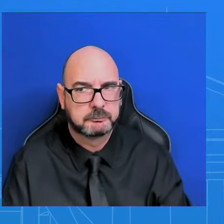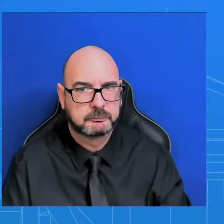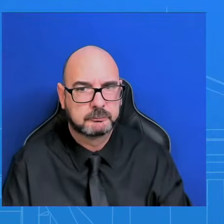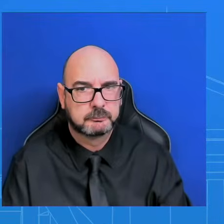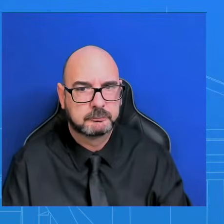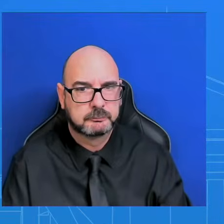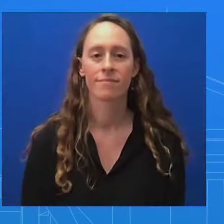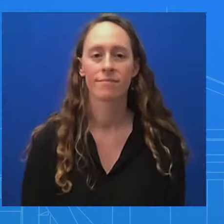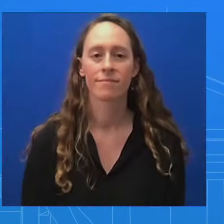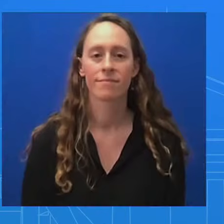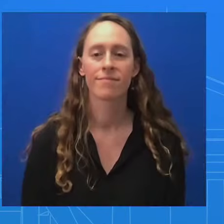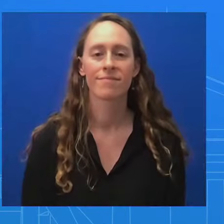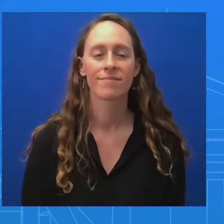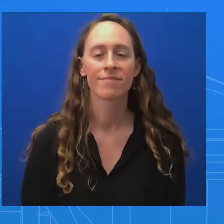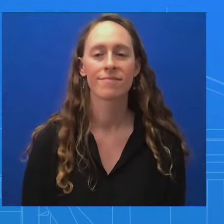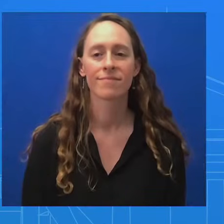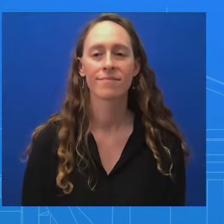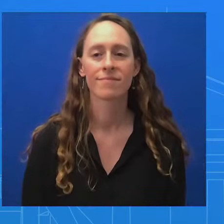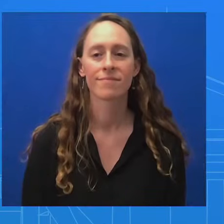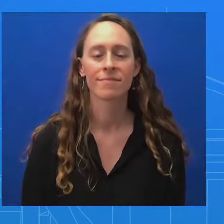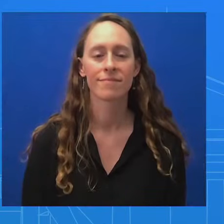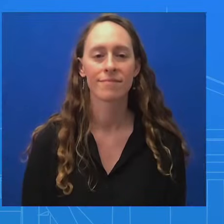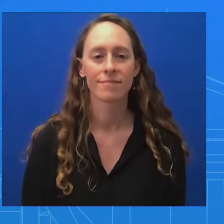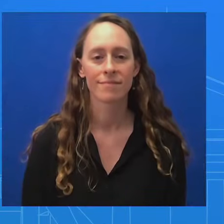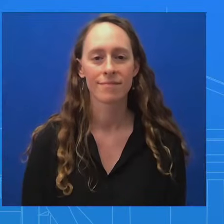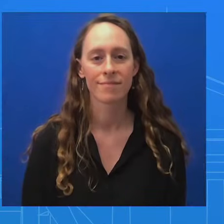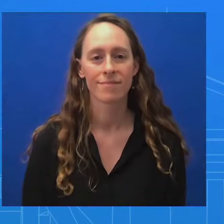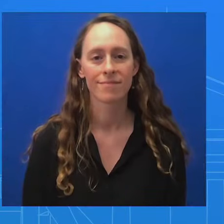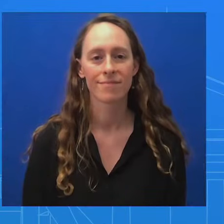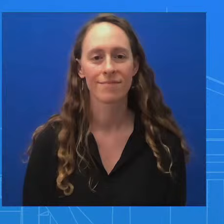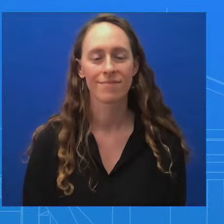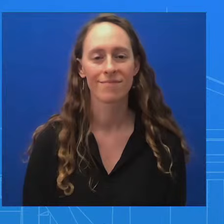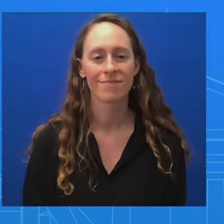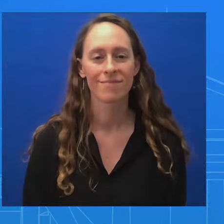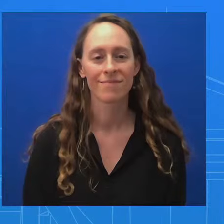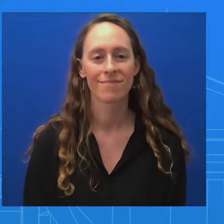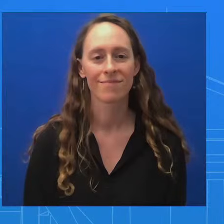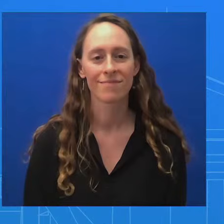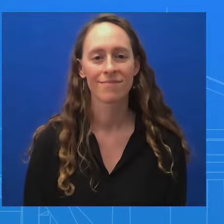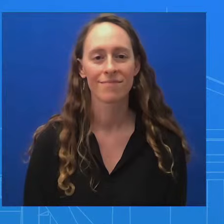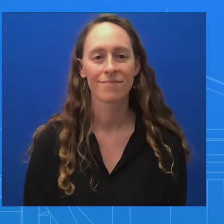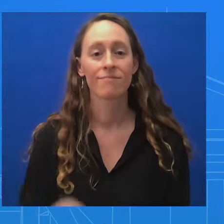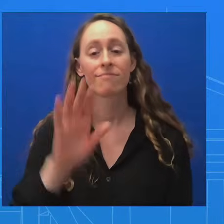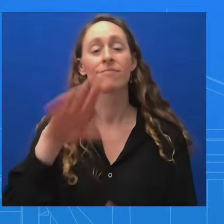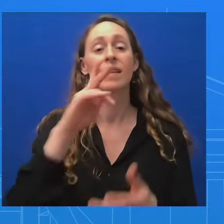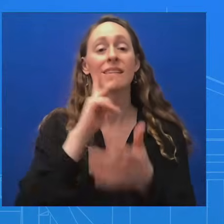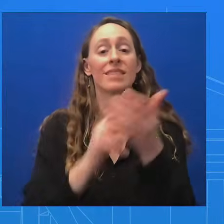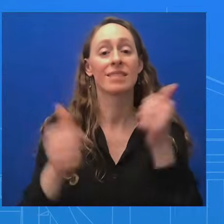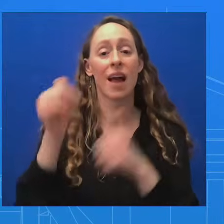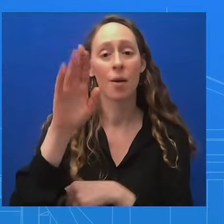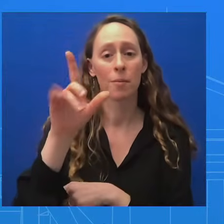I mean, Secretary of State Blinken has been there -- what? four or five times since the 7th of October, and I have every expectation -- The Press: Does the President --